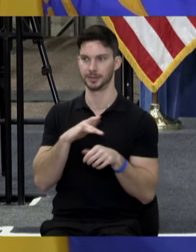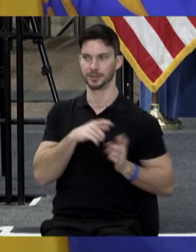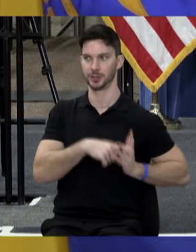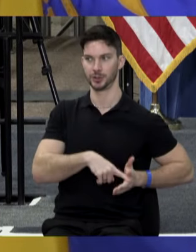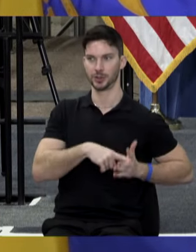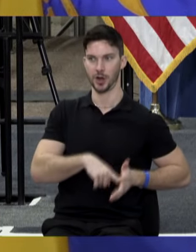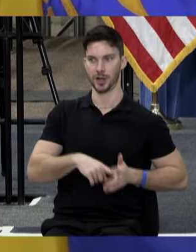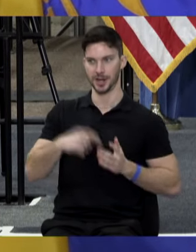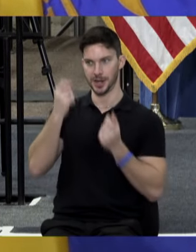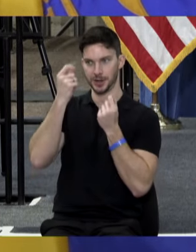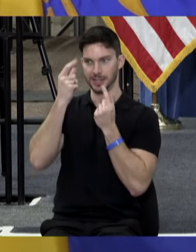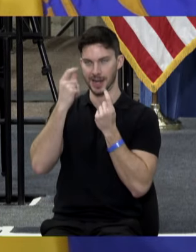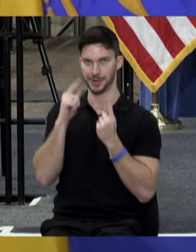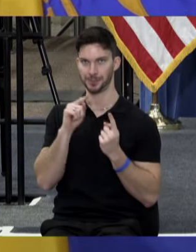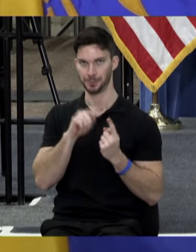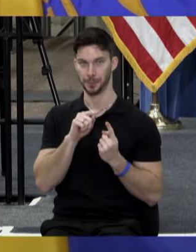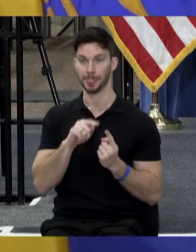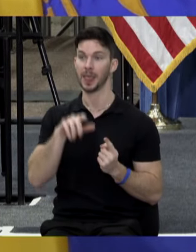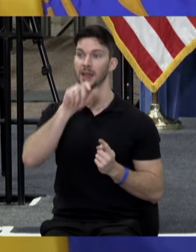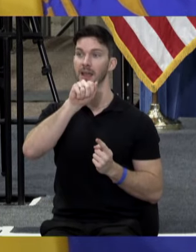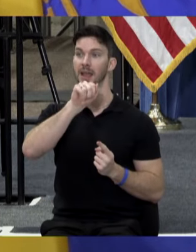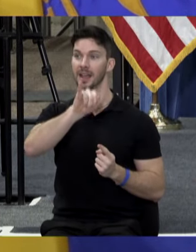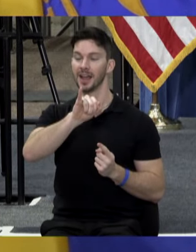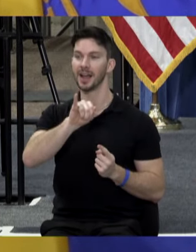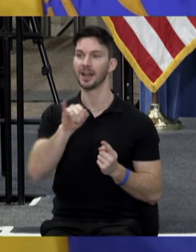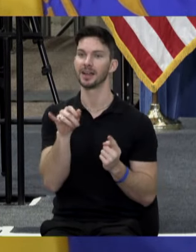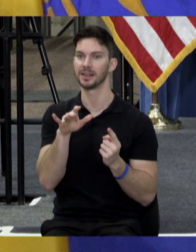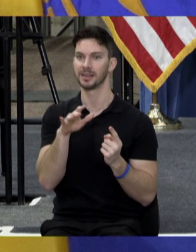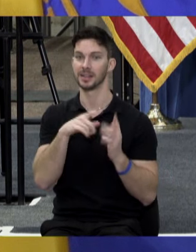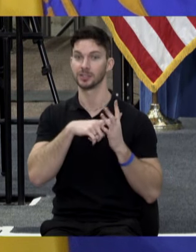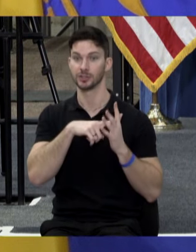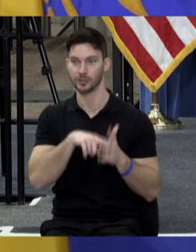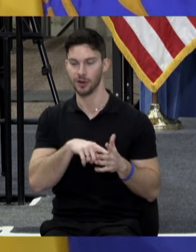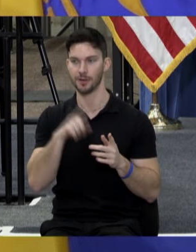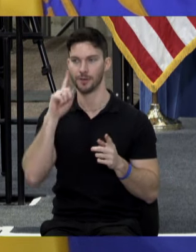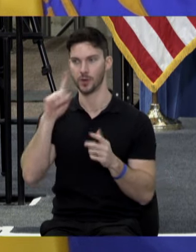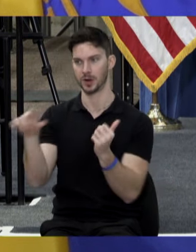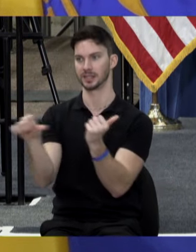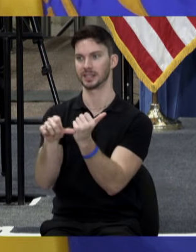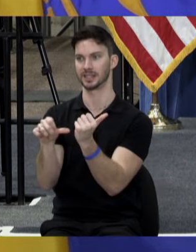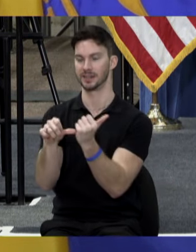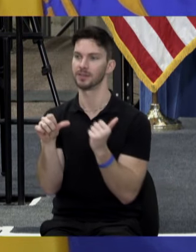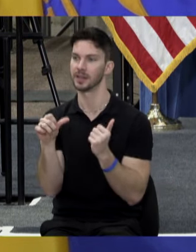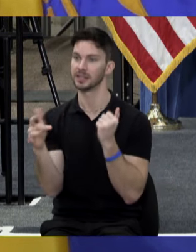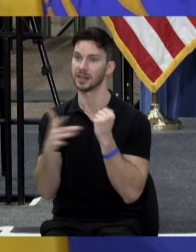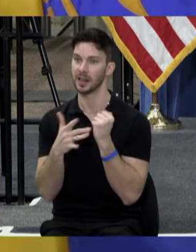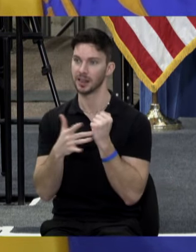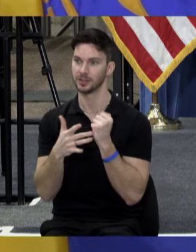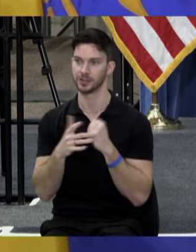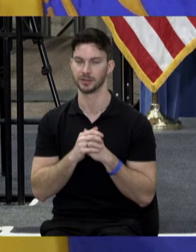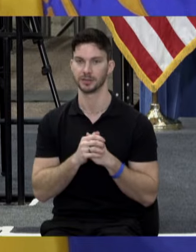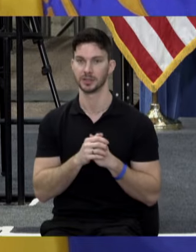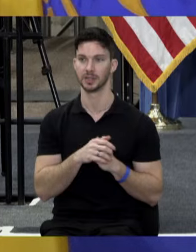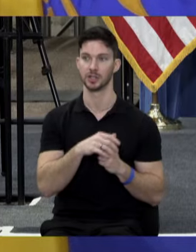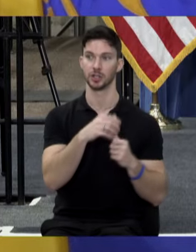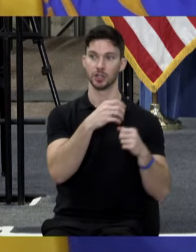AI exists at the edge of assistive technology. Generative AI plus assistive technologies working